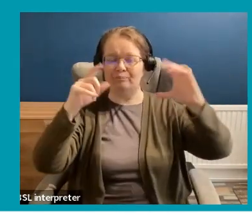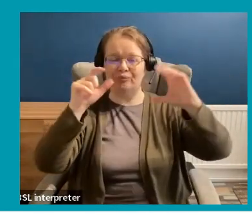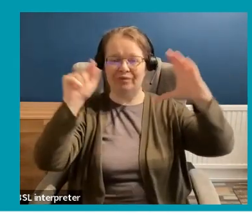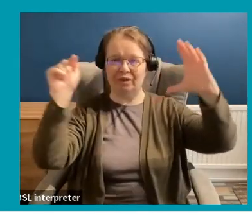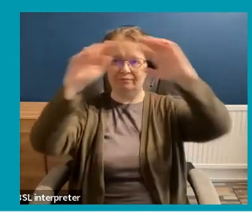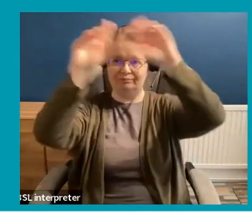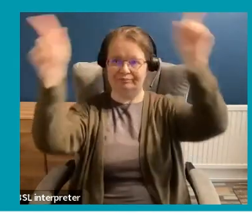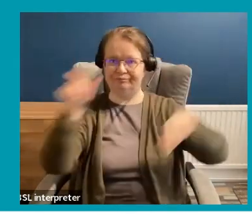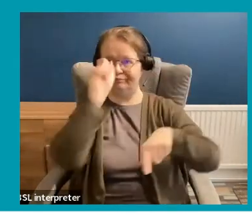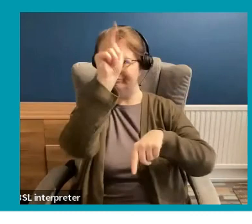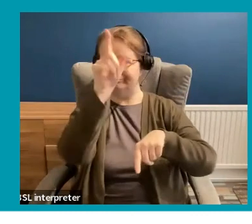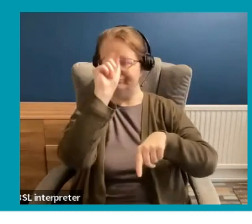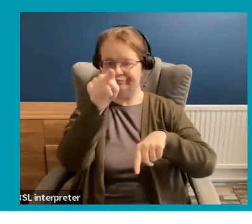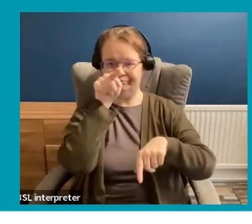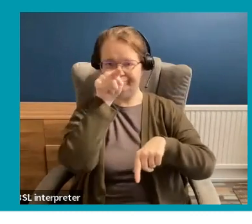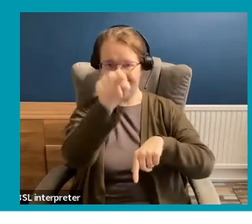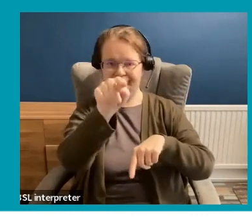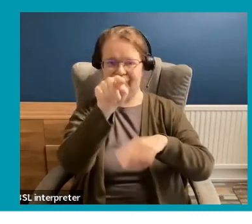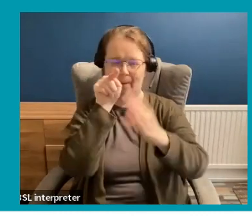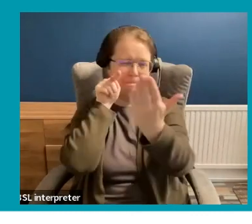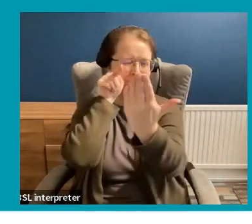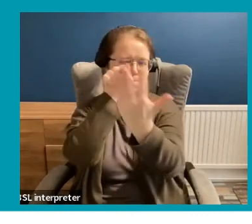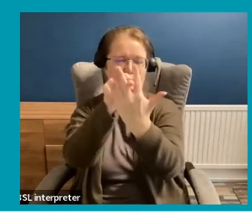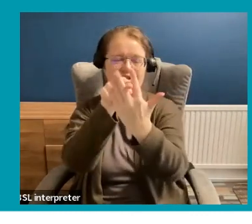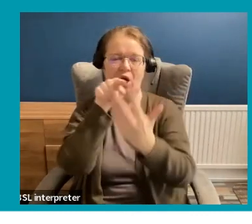you have why in the middle and then what and how.